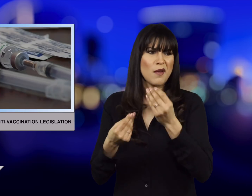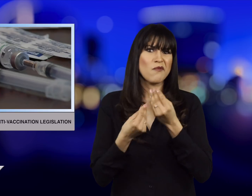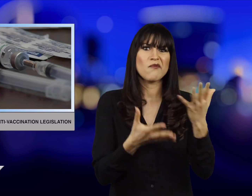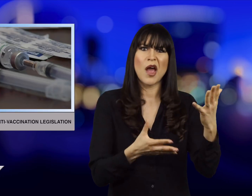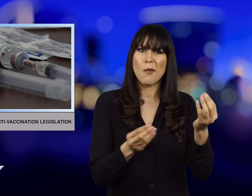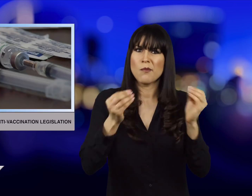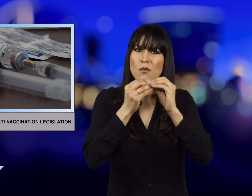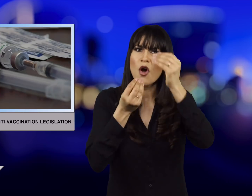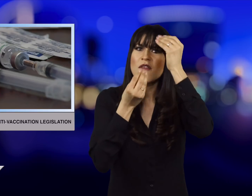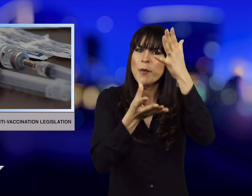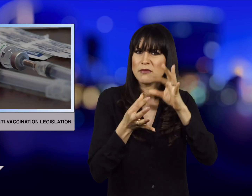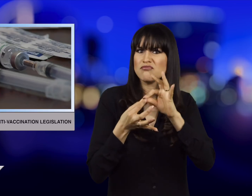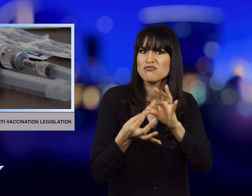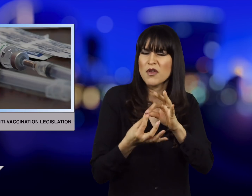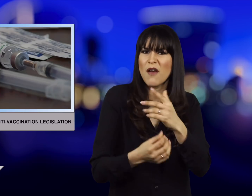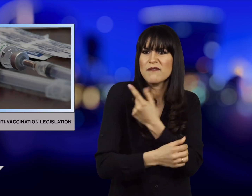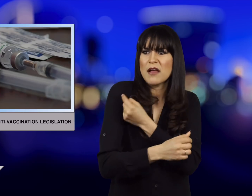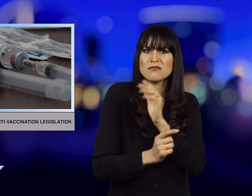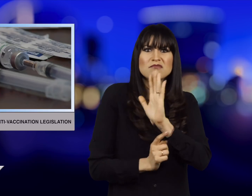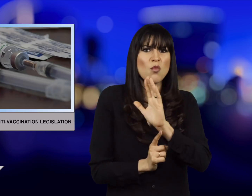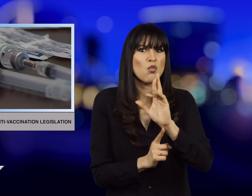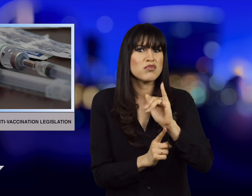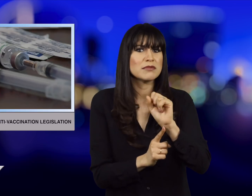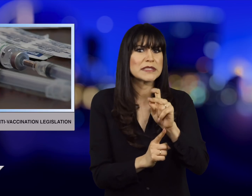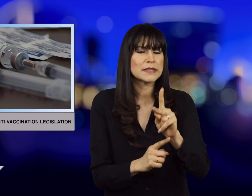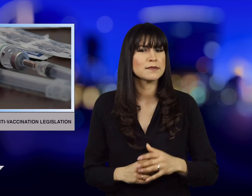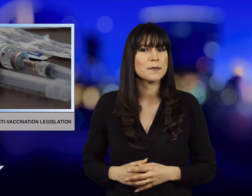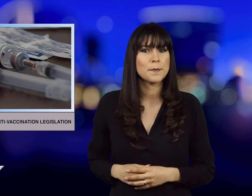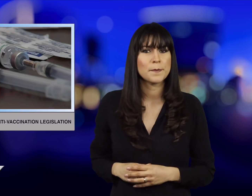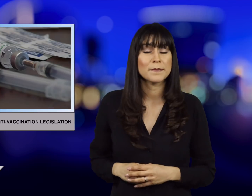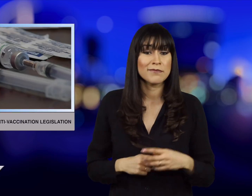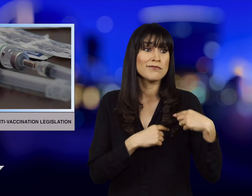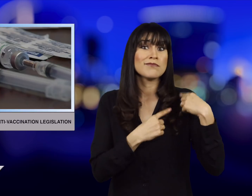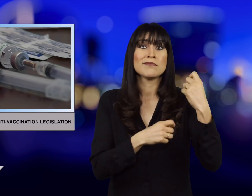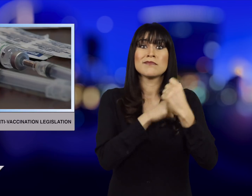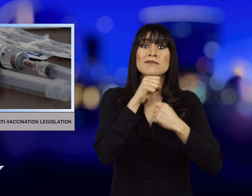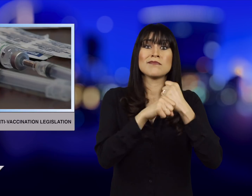doctors to provide more information on the risks of vaccines.